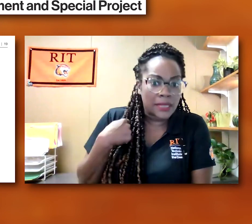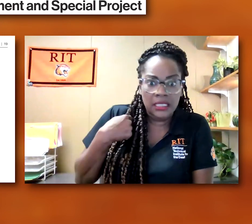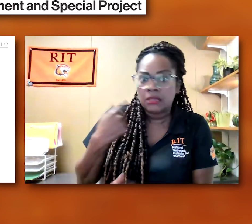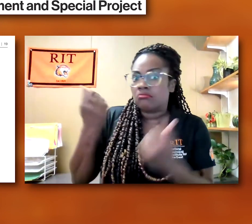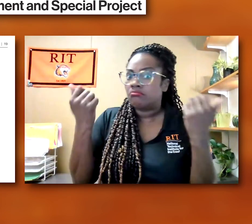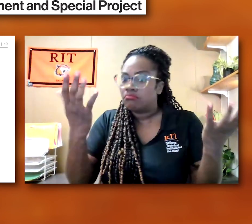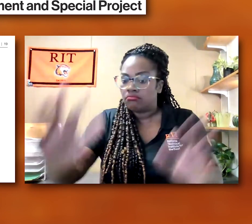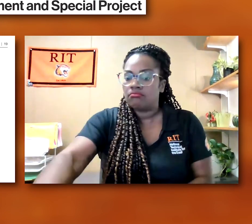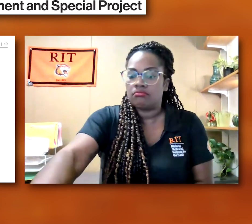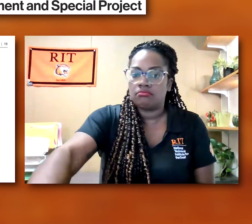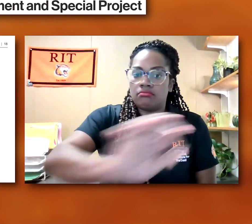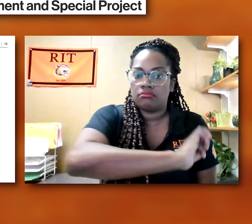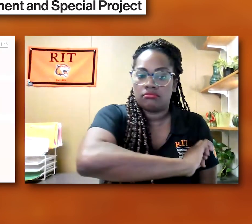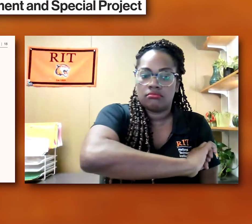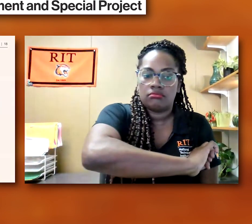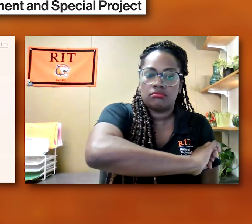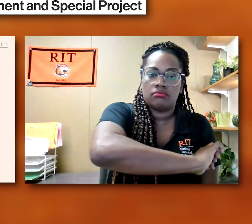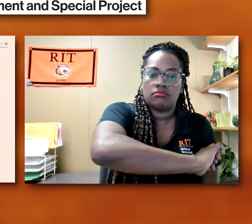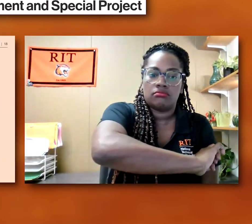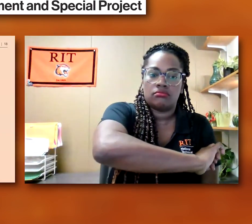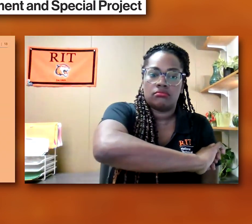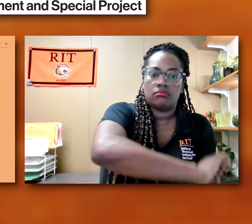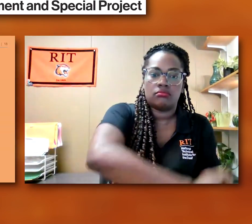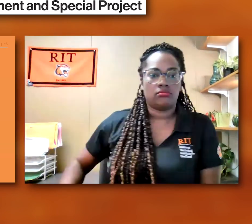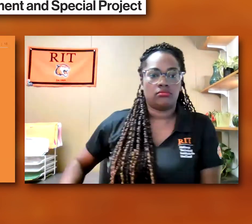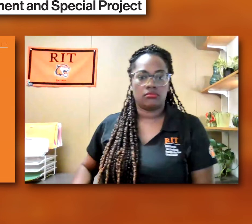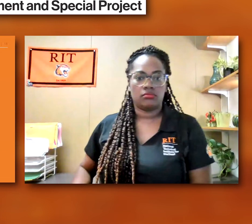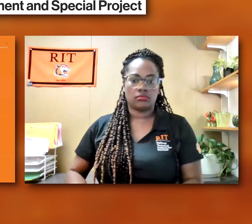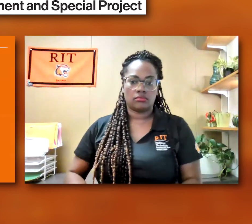So that's it for today. If you have any questions for me, I'd be happy